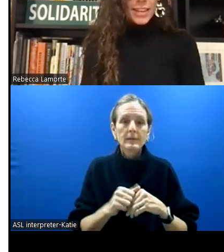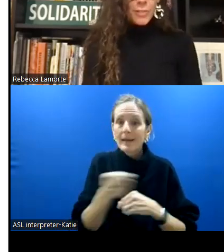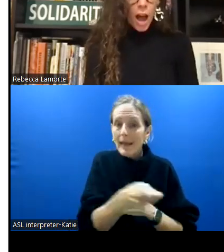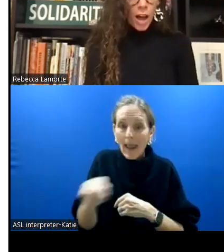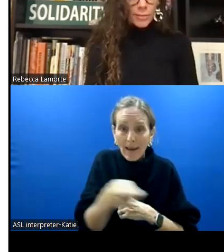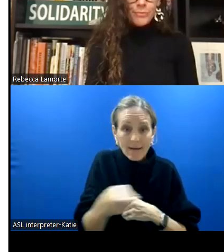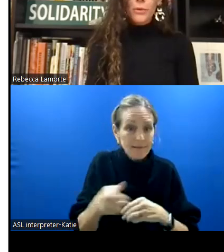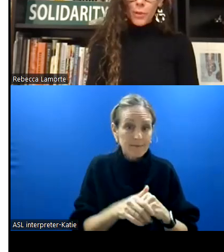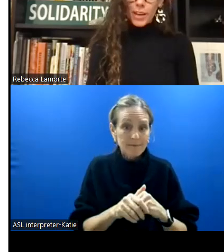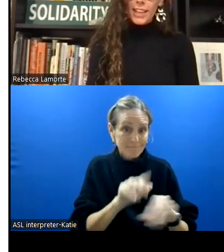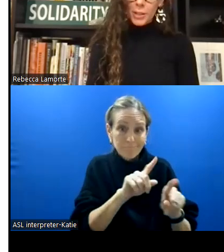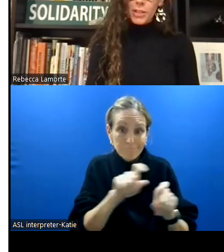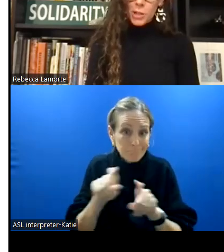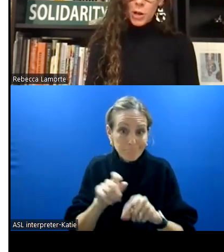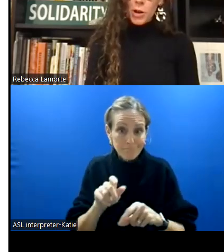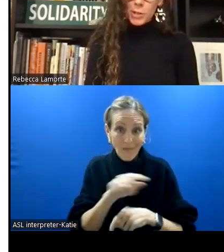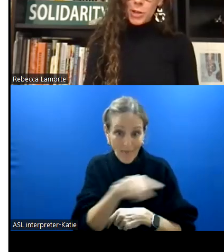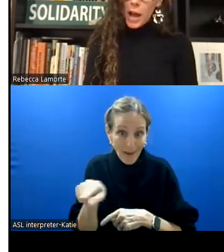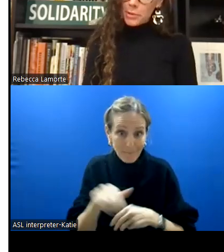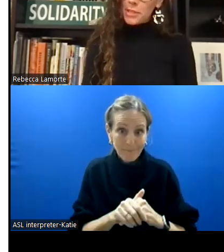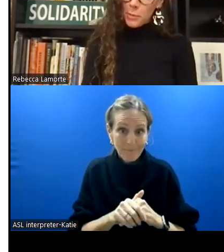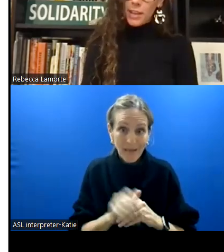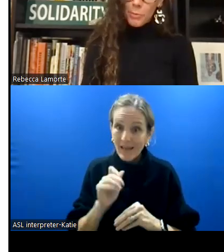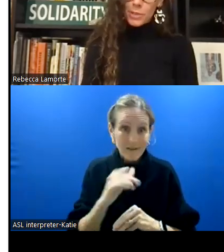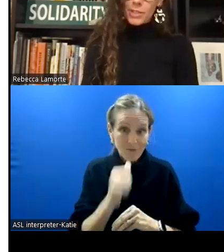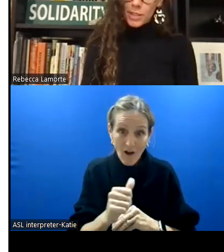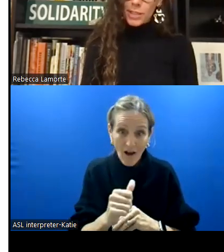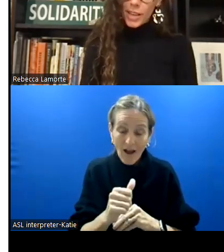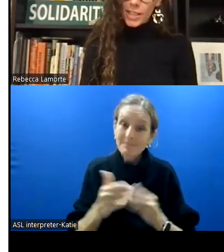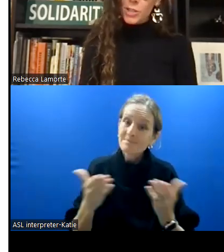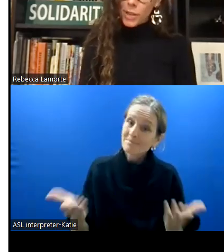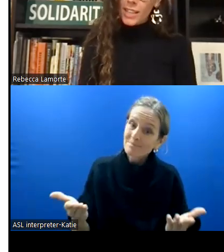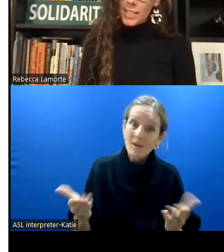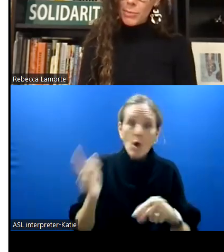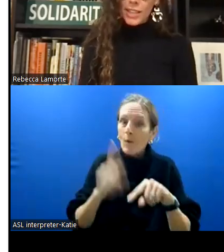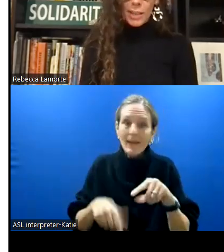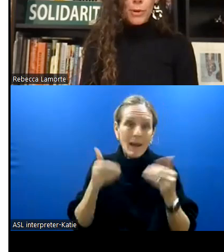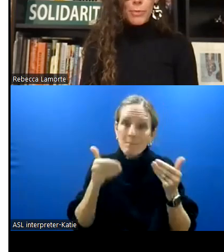And if not, well, then I think you need to show up and show out and say, "We can't proceed with this plan "until we get disability input